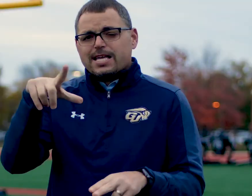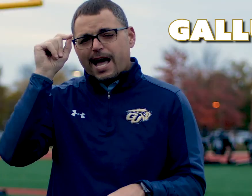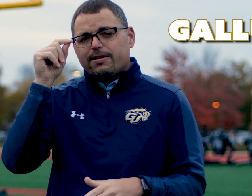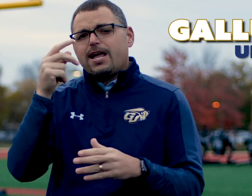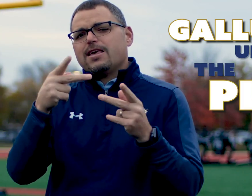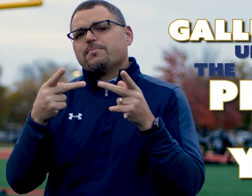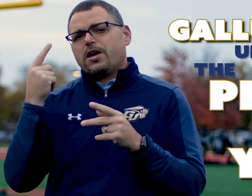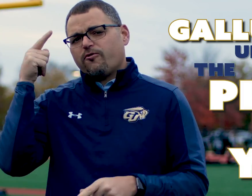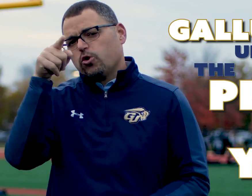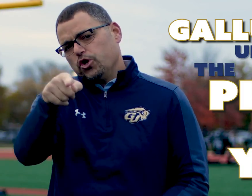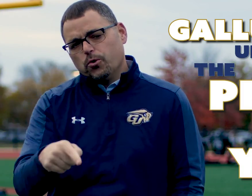Gallaudet University is the place for you!